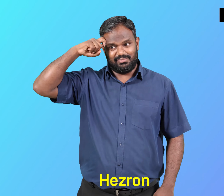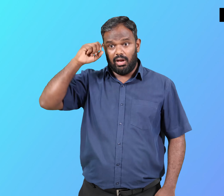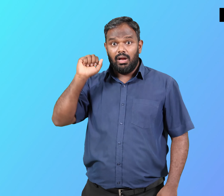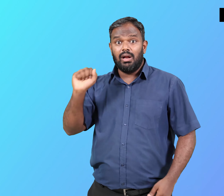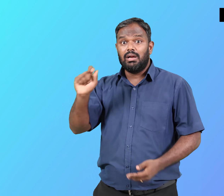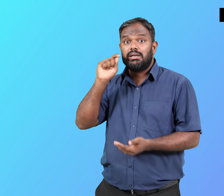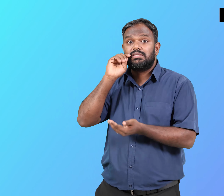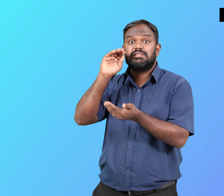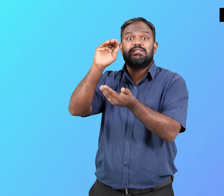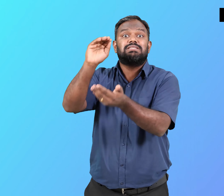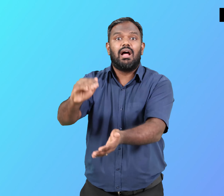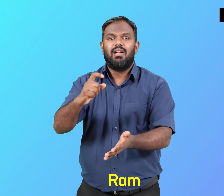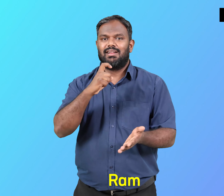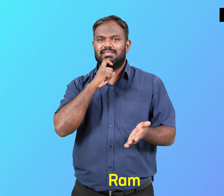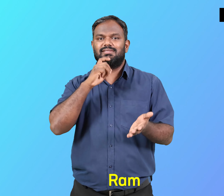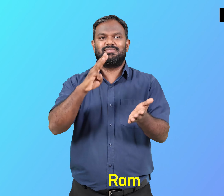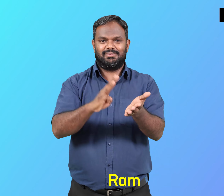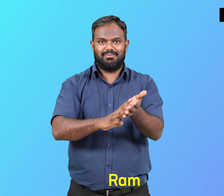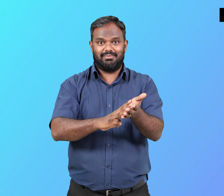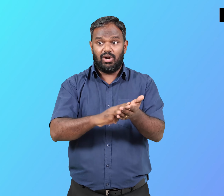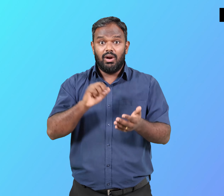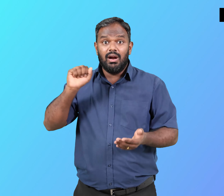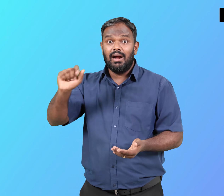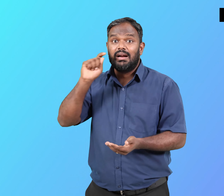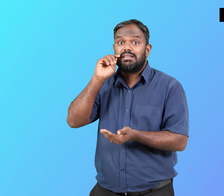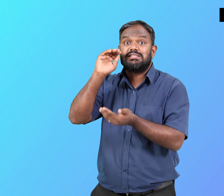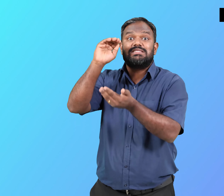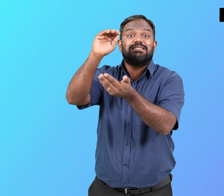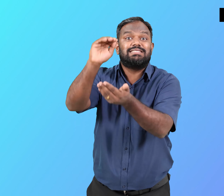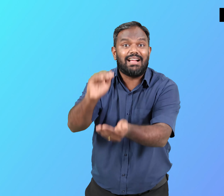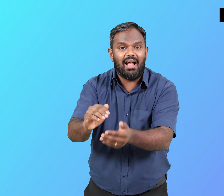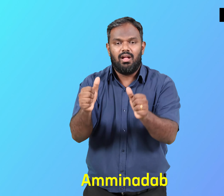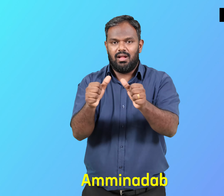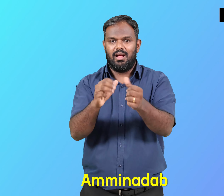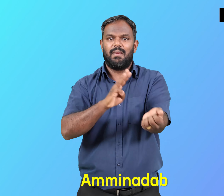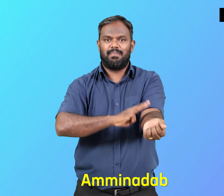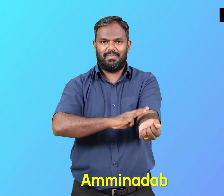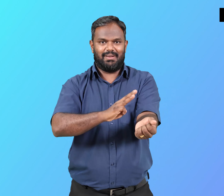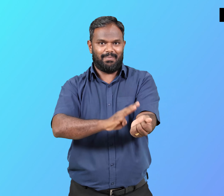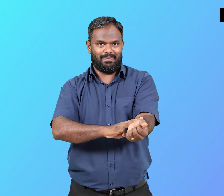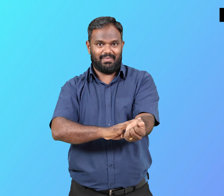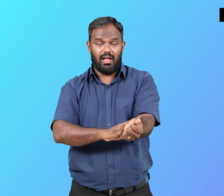Hezron was the father of Ram. Ram was the father of Amminadab.